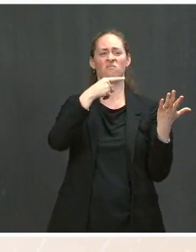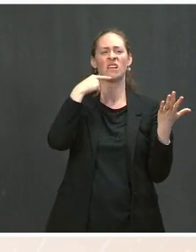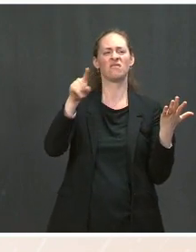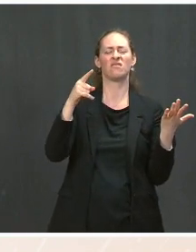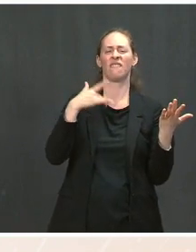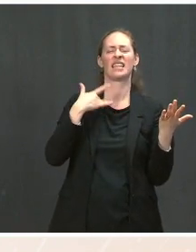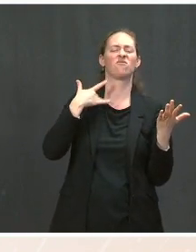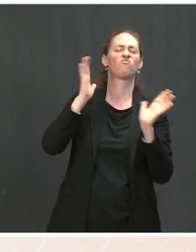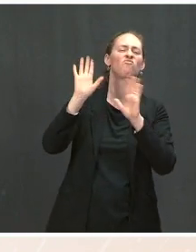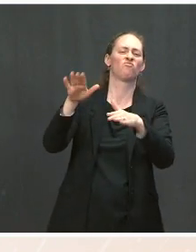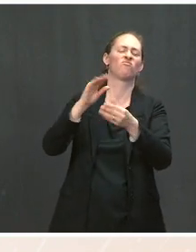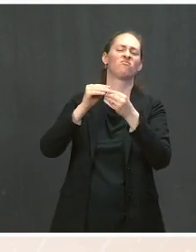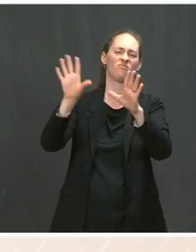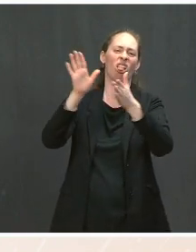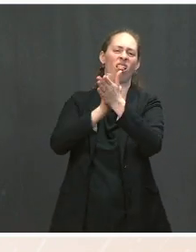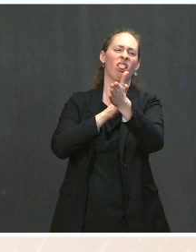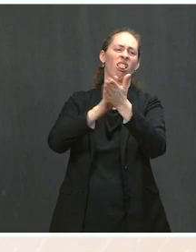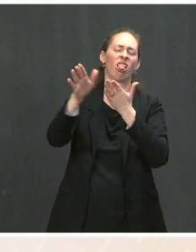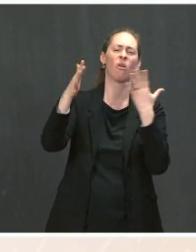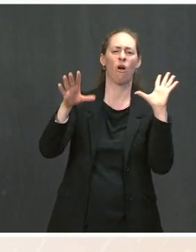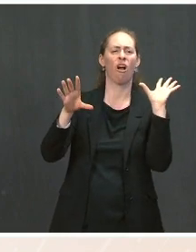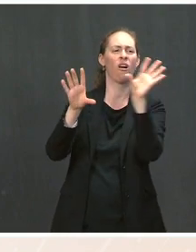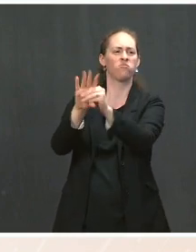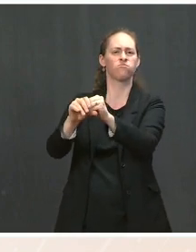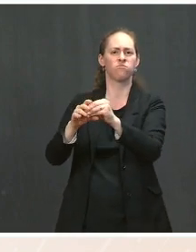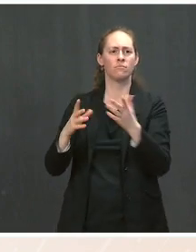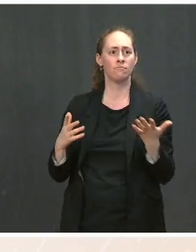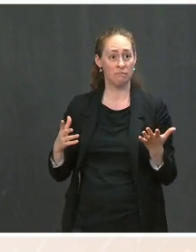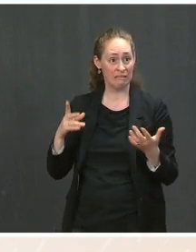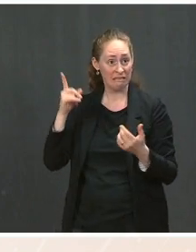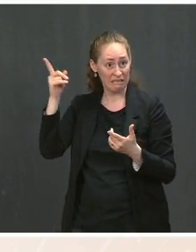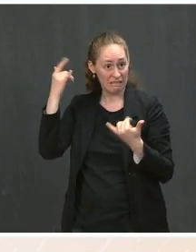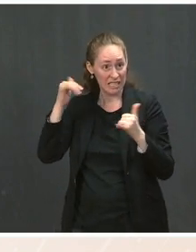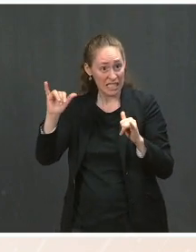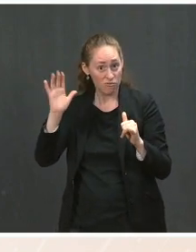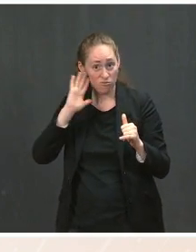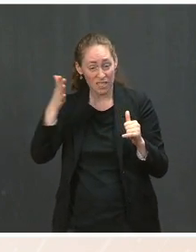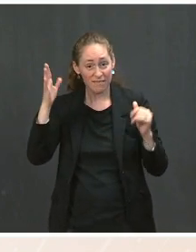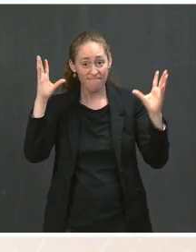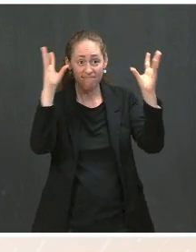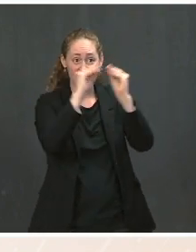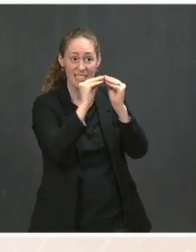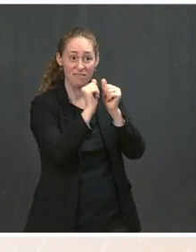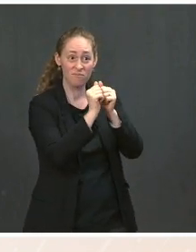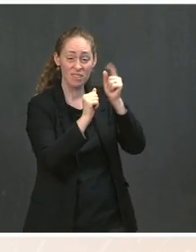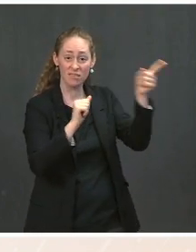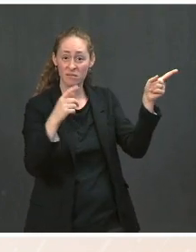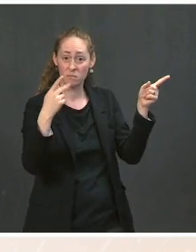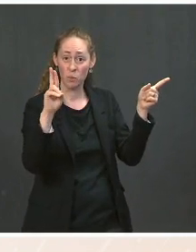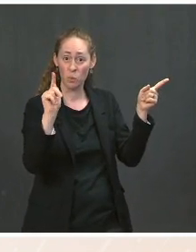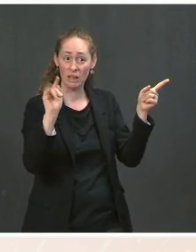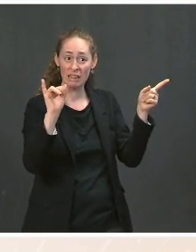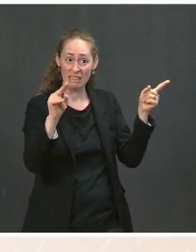Does the administration still expect to have a summit with Putin? Is that still something that the White House